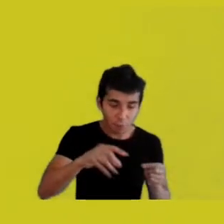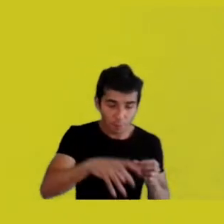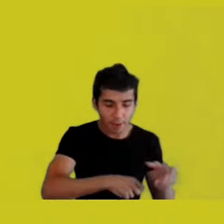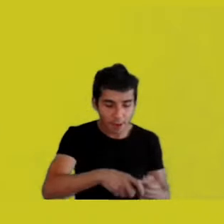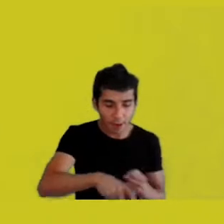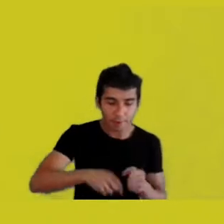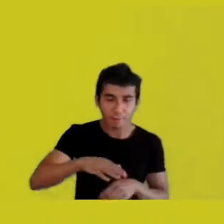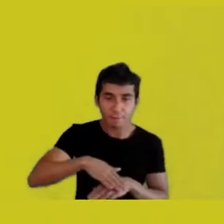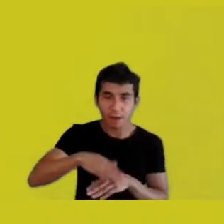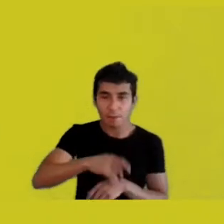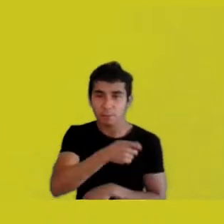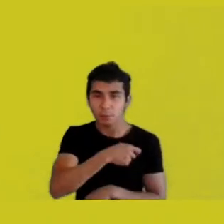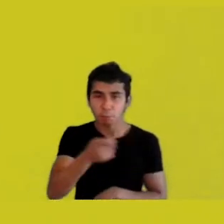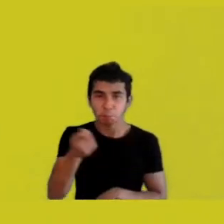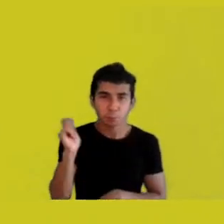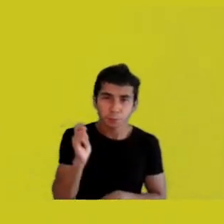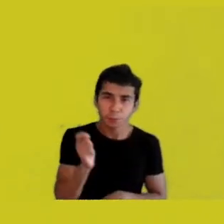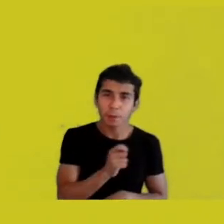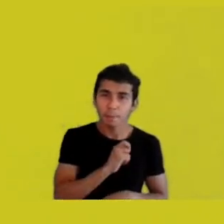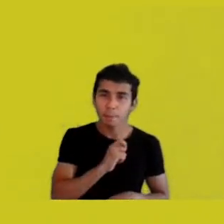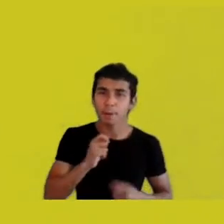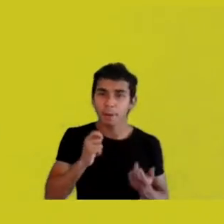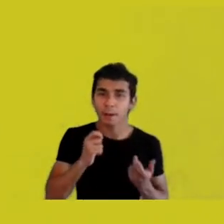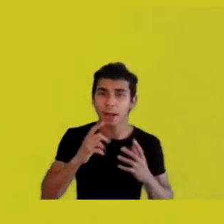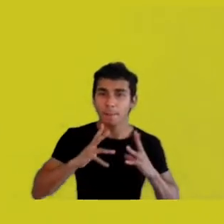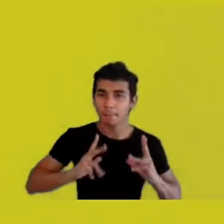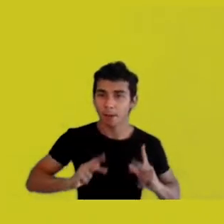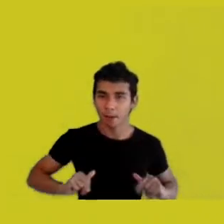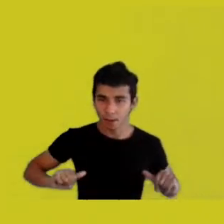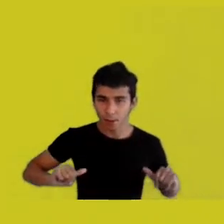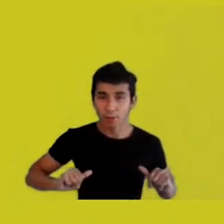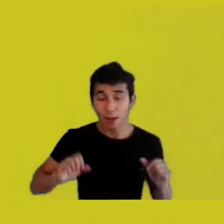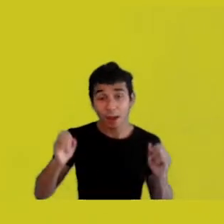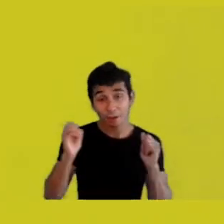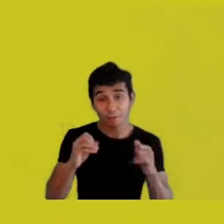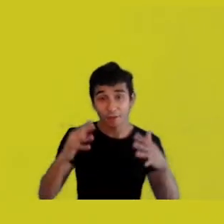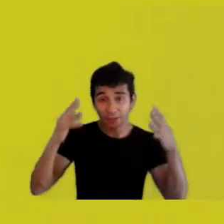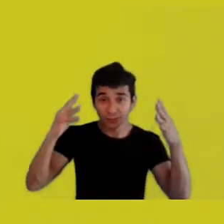through the assumption that this transformative action